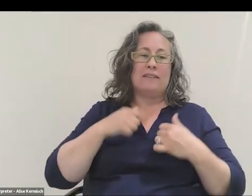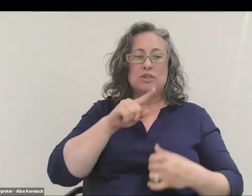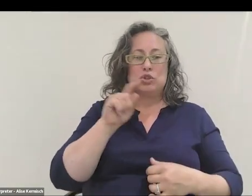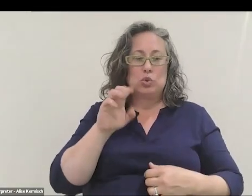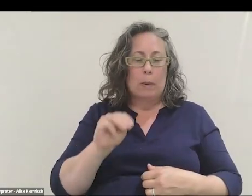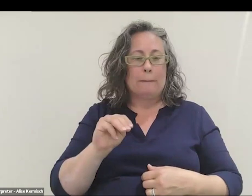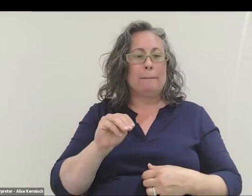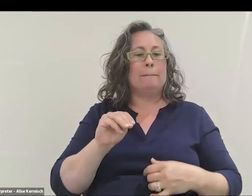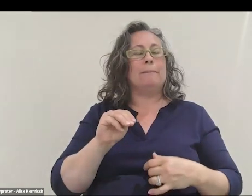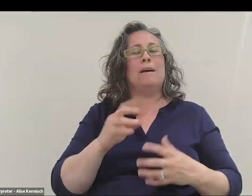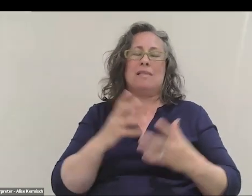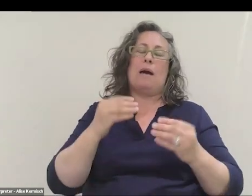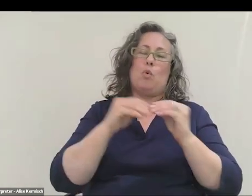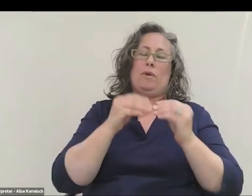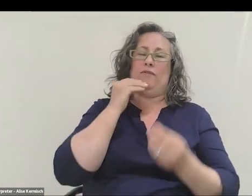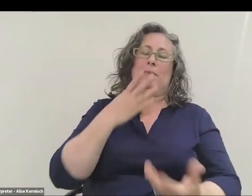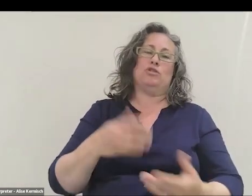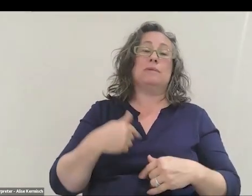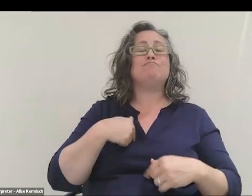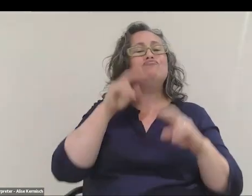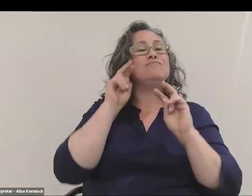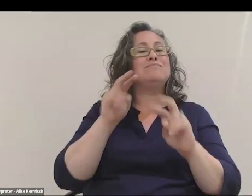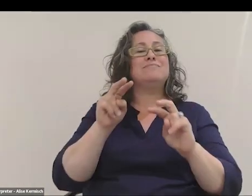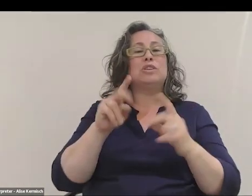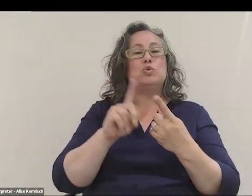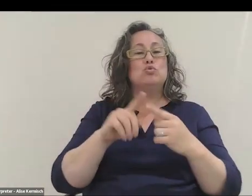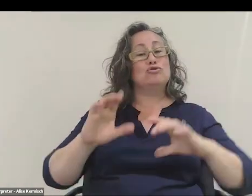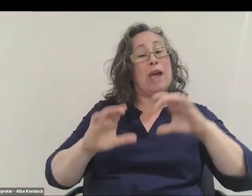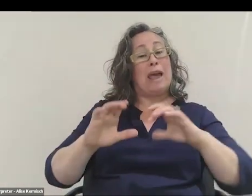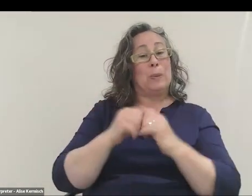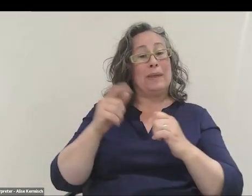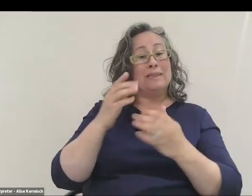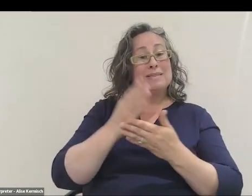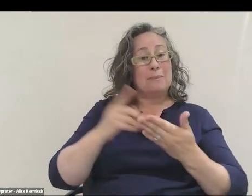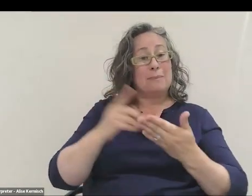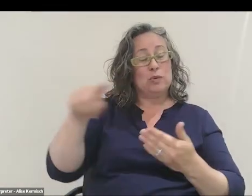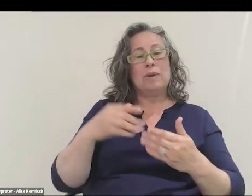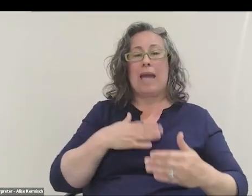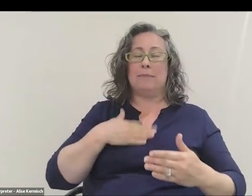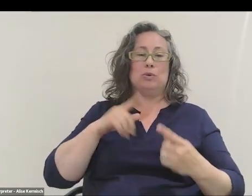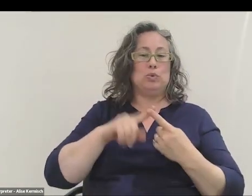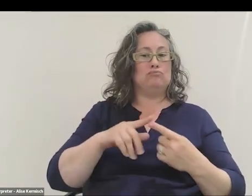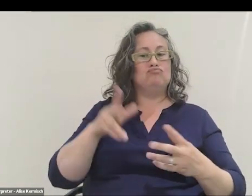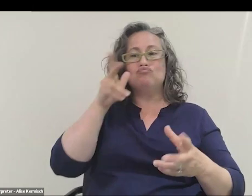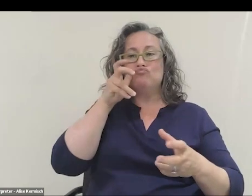lots more information. I look forward to chatting with some of you and I'm happy to take any questions and thanks for giving me the time